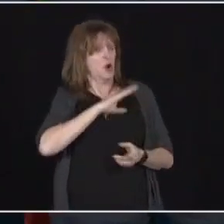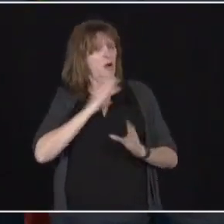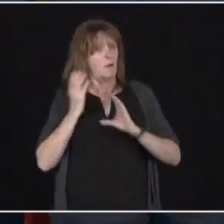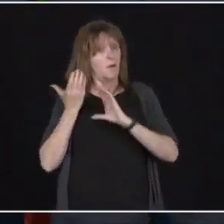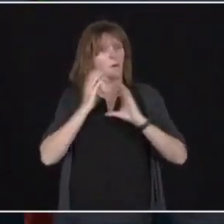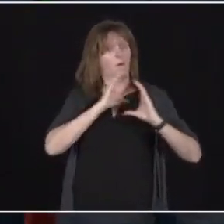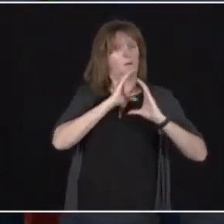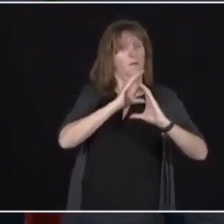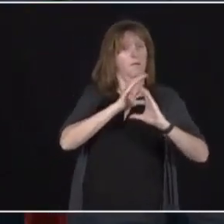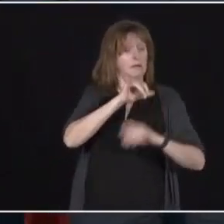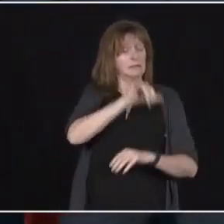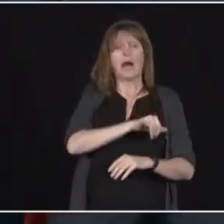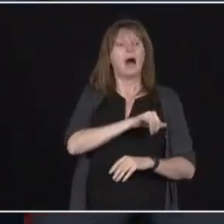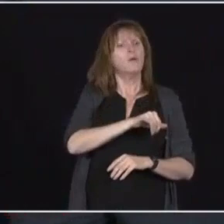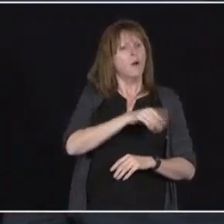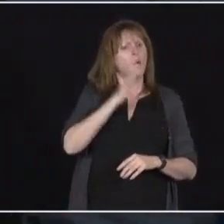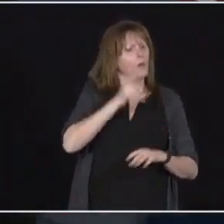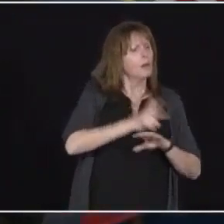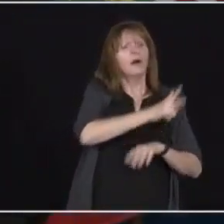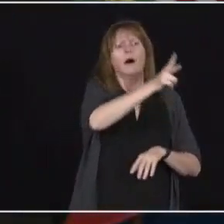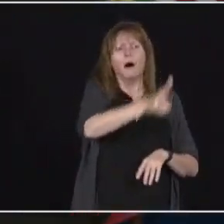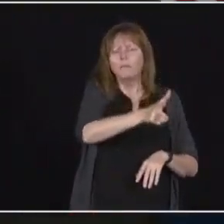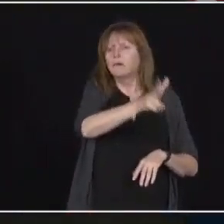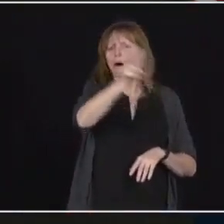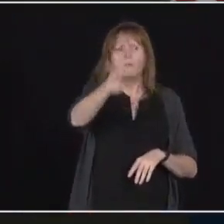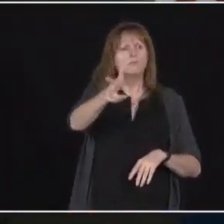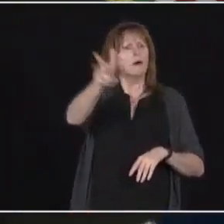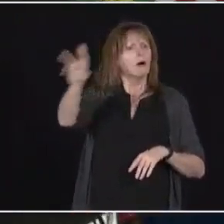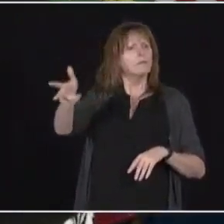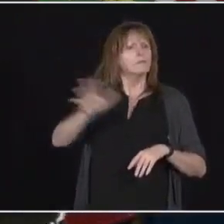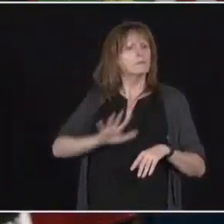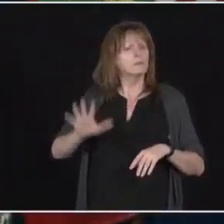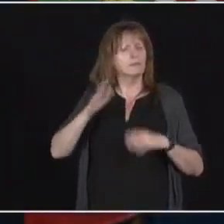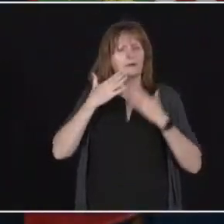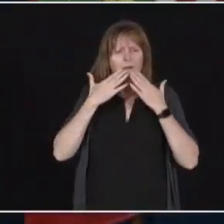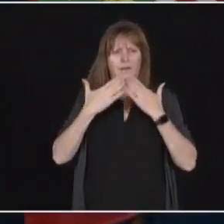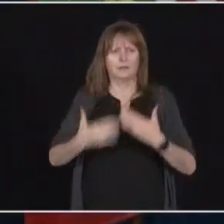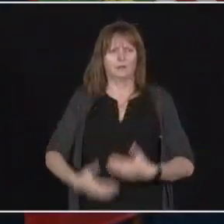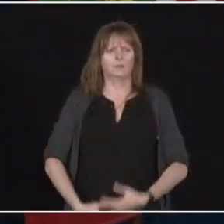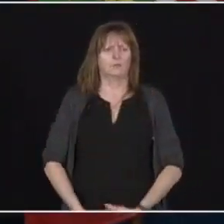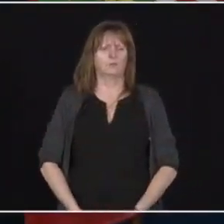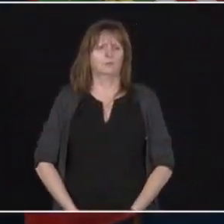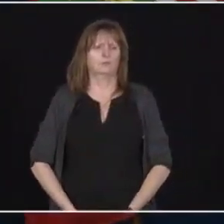And this pop-up facility will go from place to place across Ontario, wherever they are needed. Thank you.